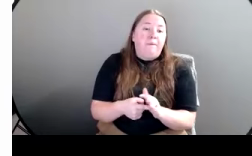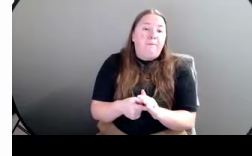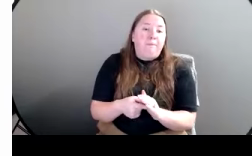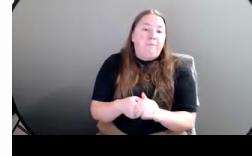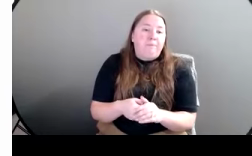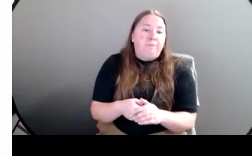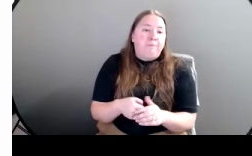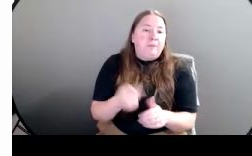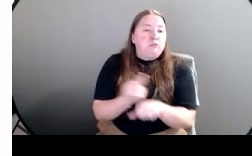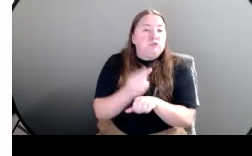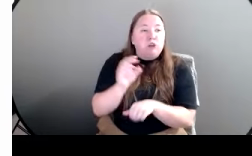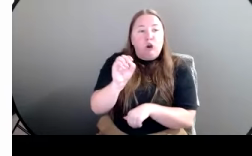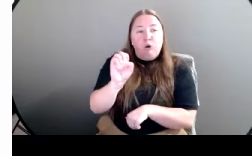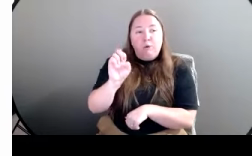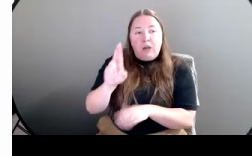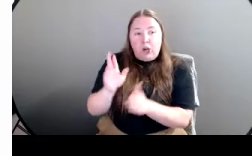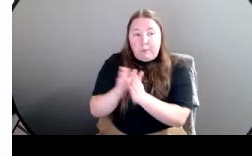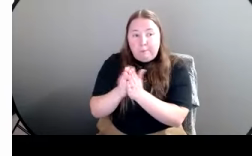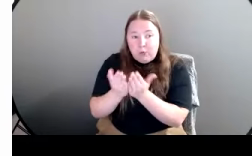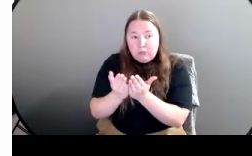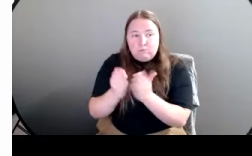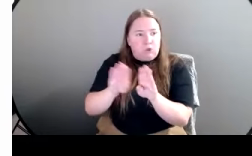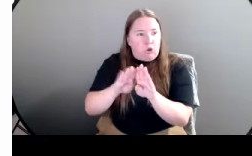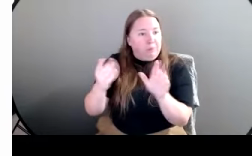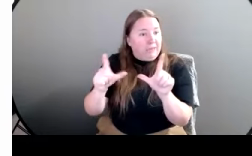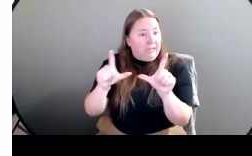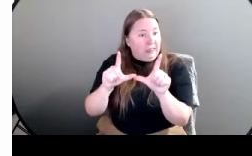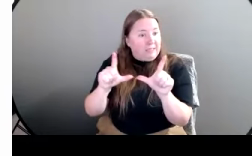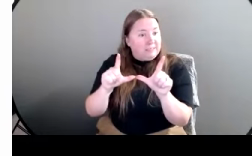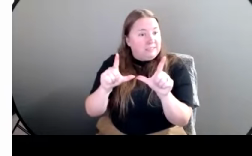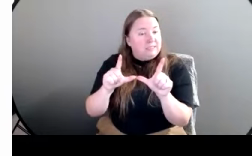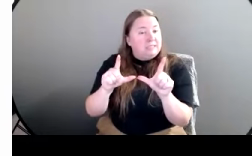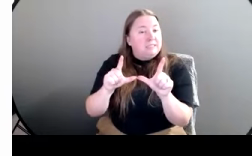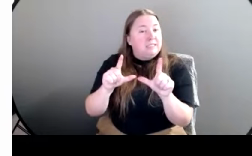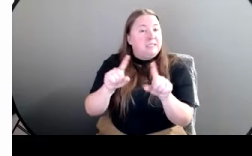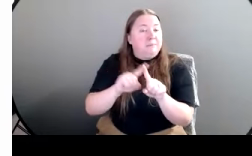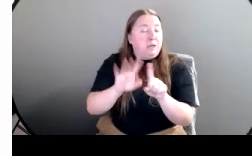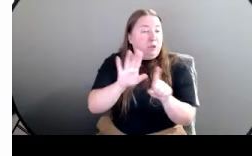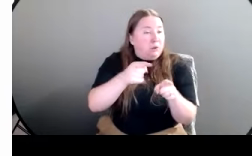you're using an OER textbook. It's openly licensed, but really your discipline really requires